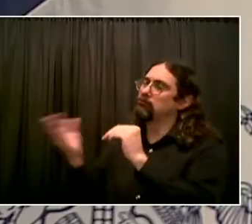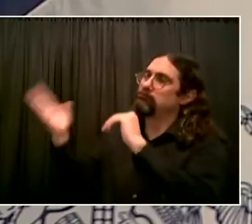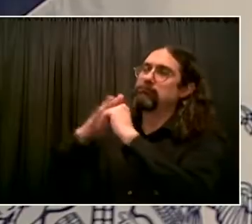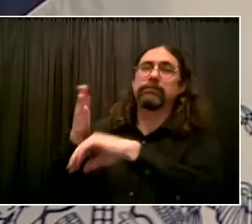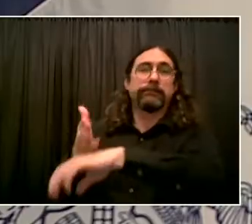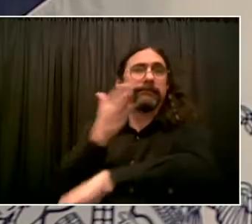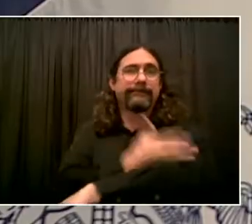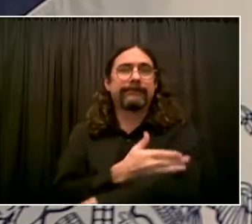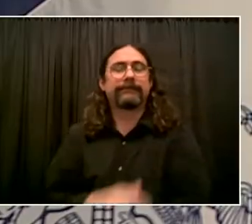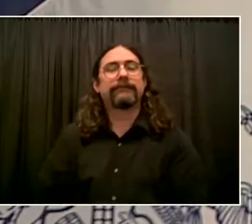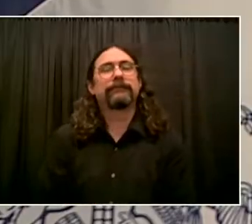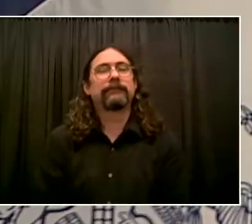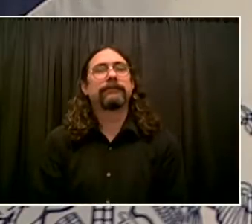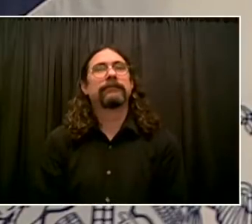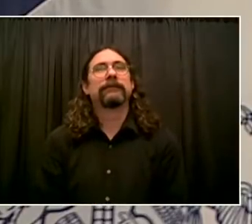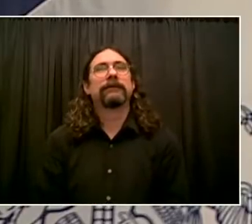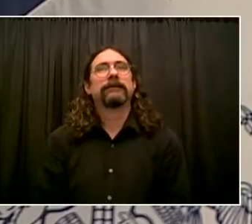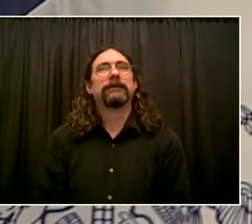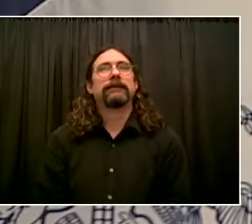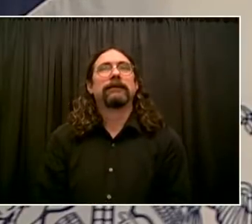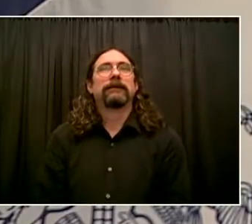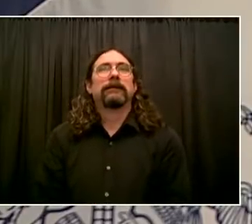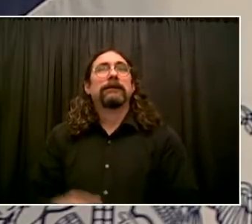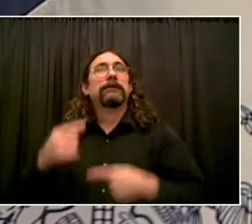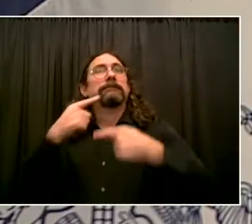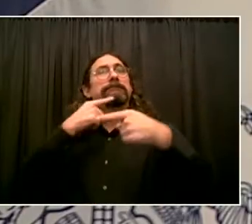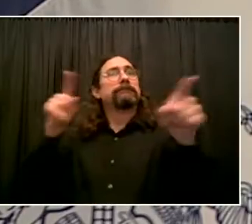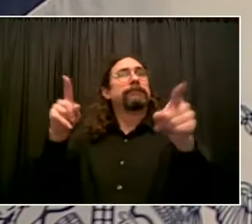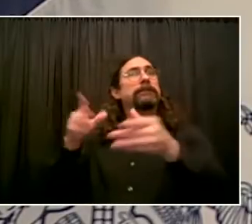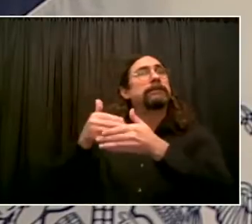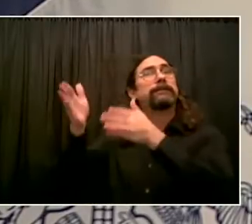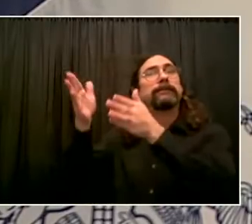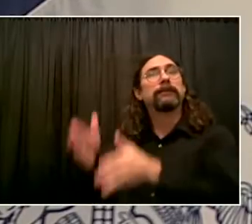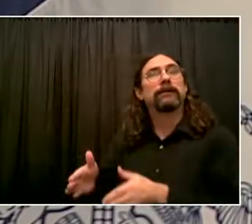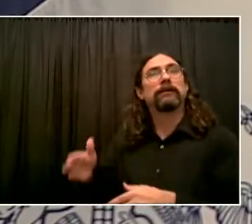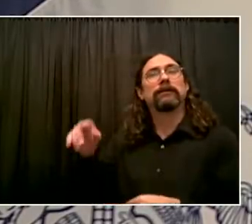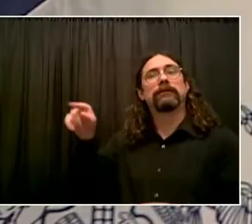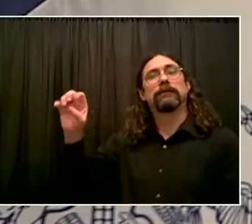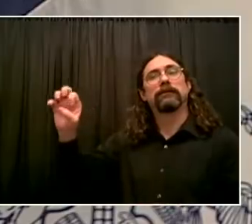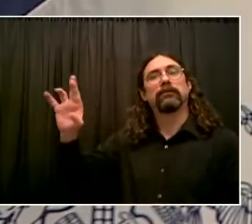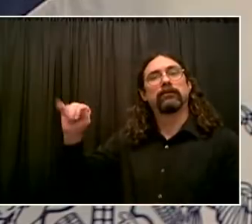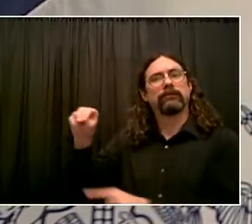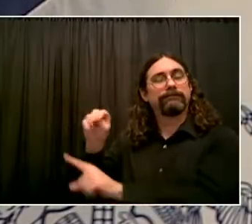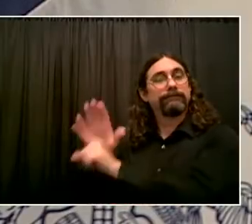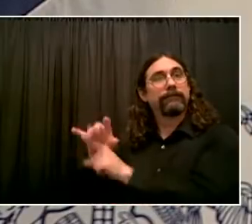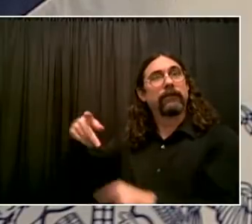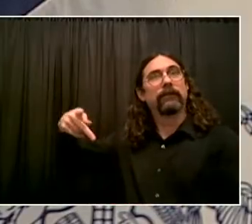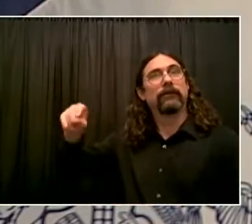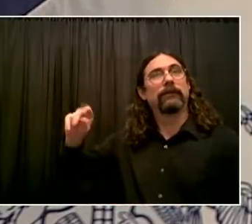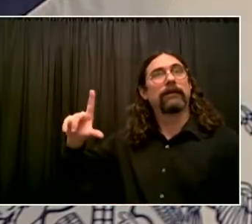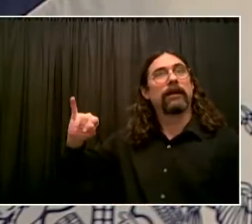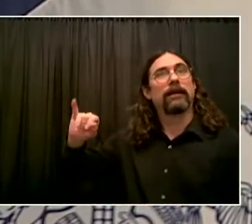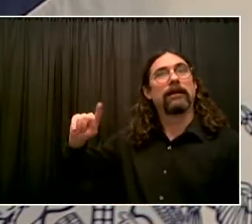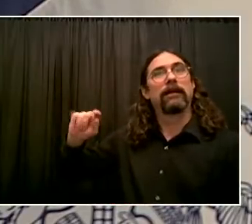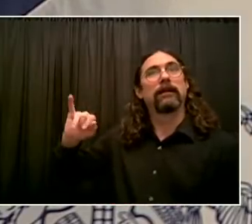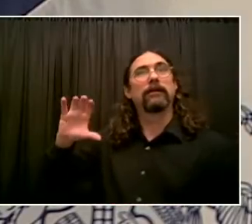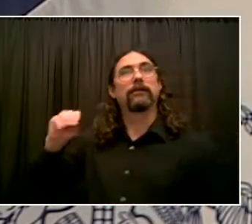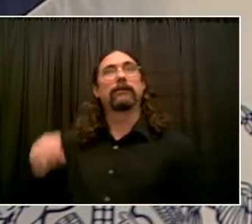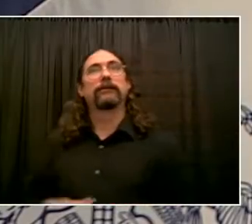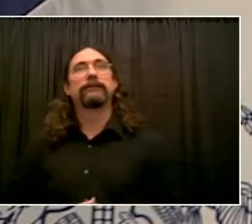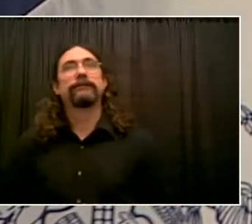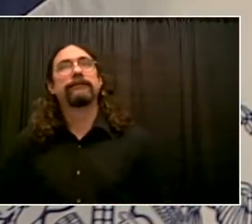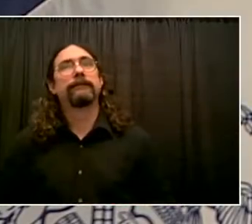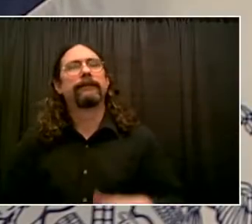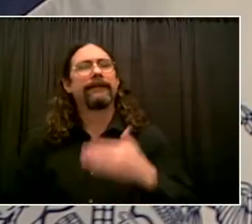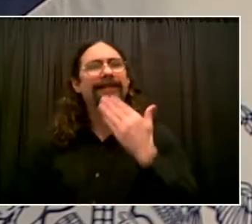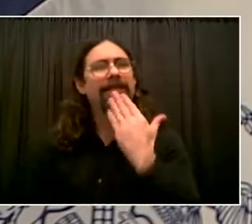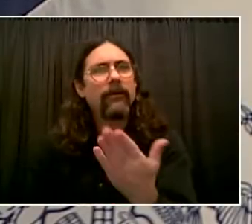NEXT QUESTION FROM POLITICO.